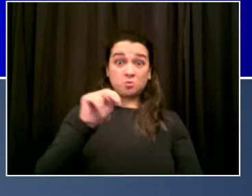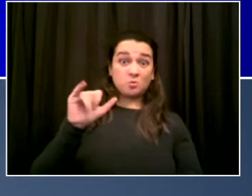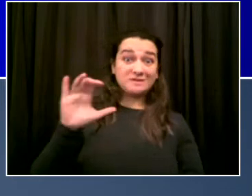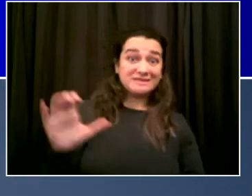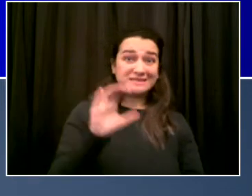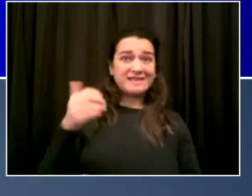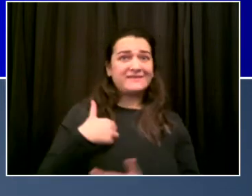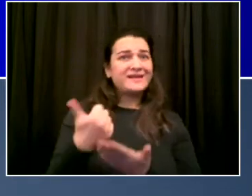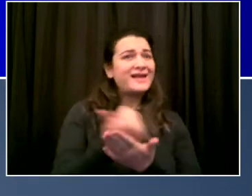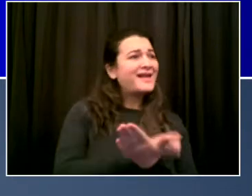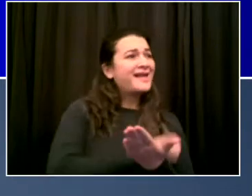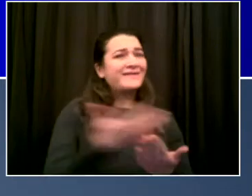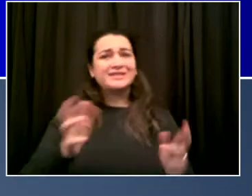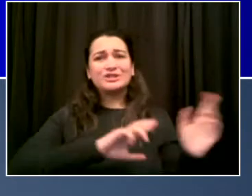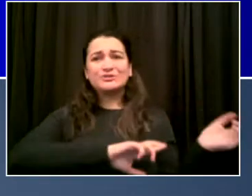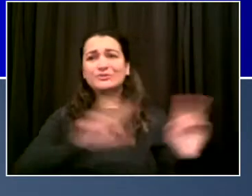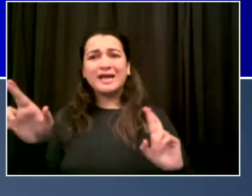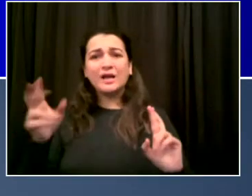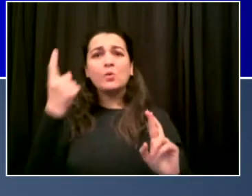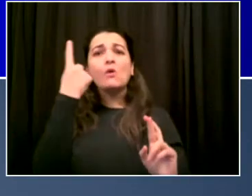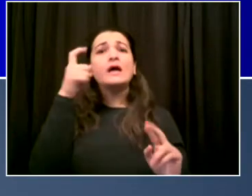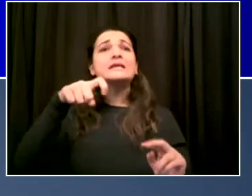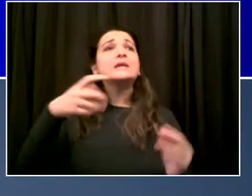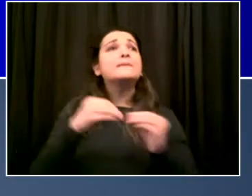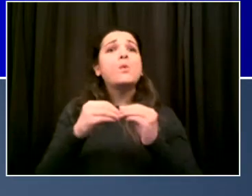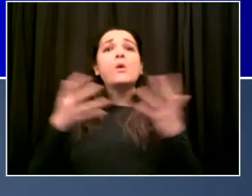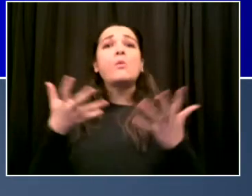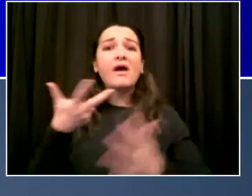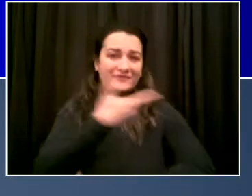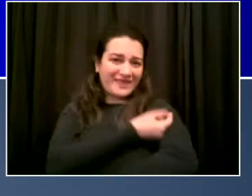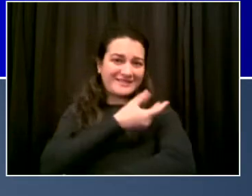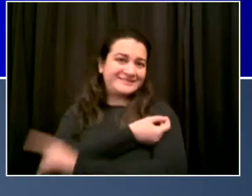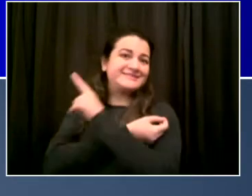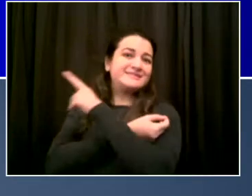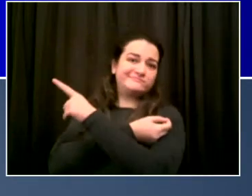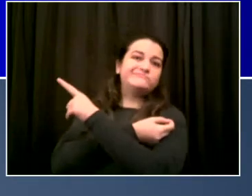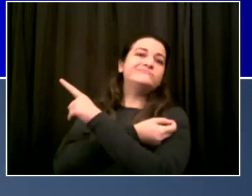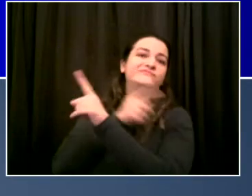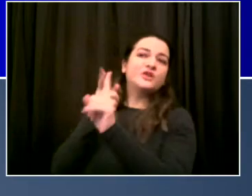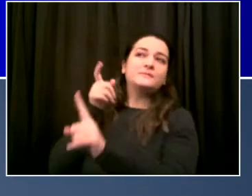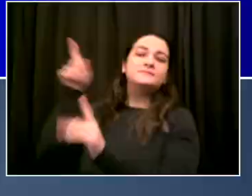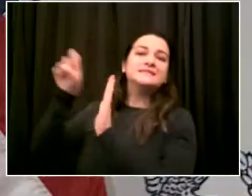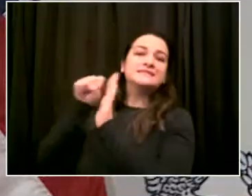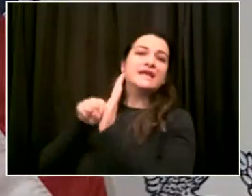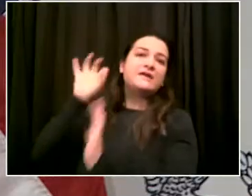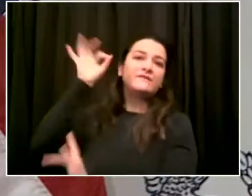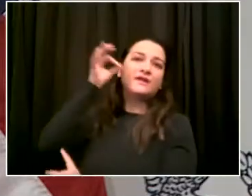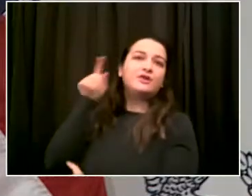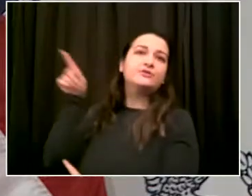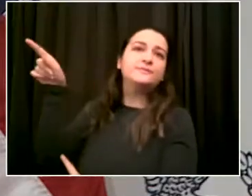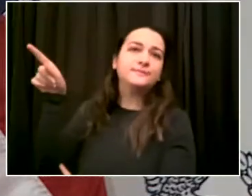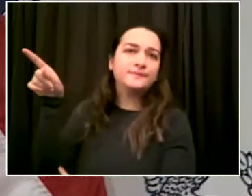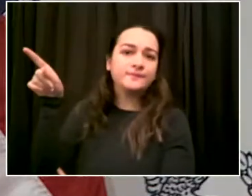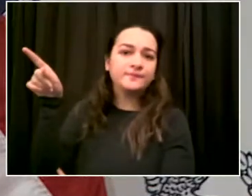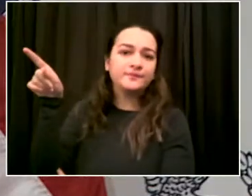VACCINE TO GO